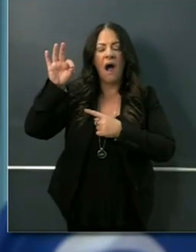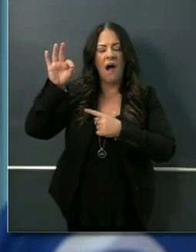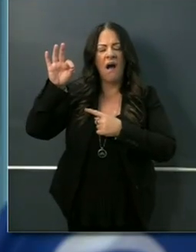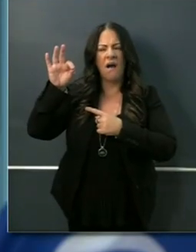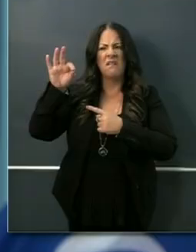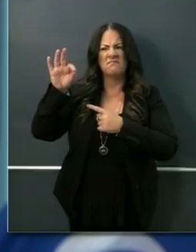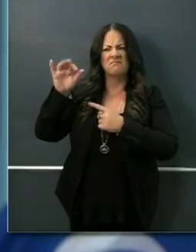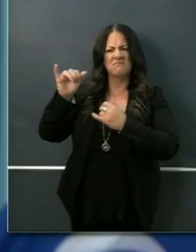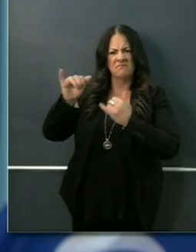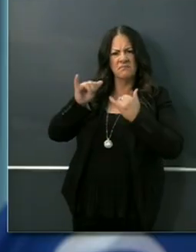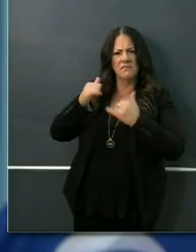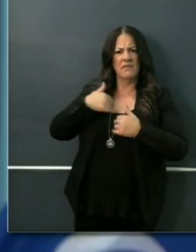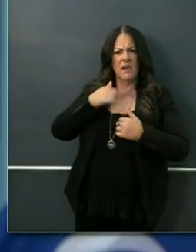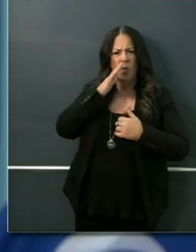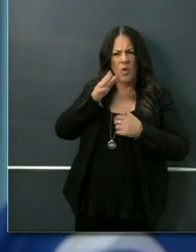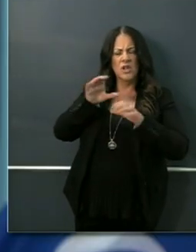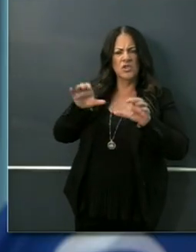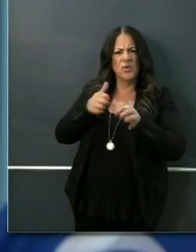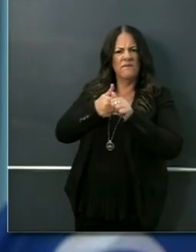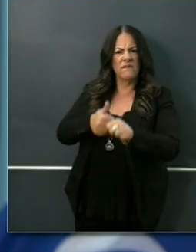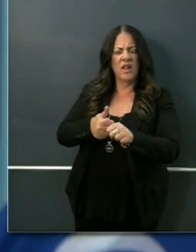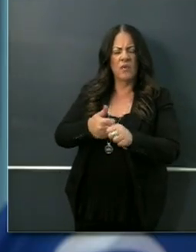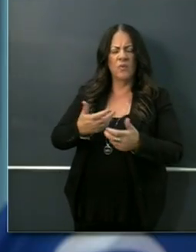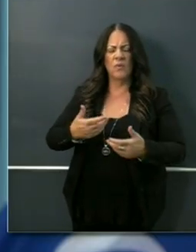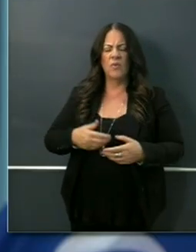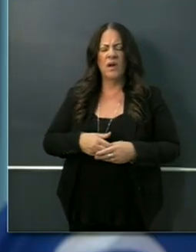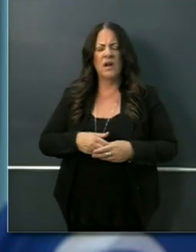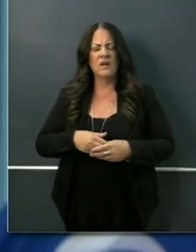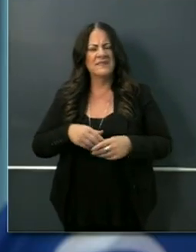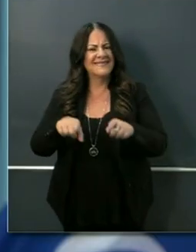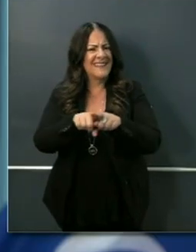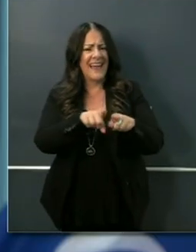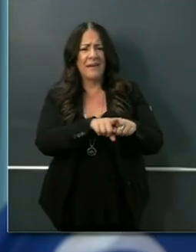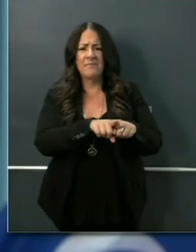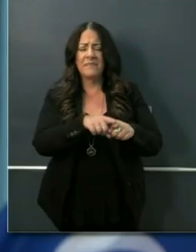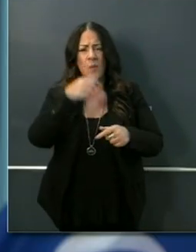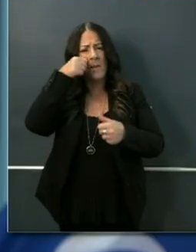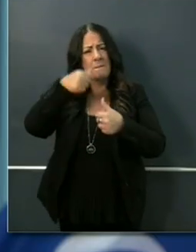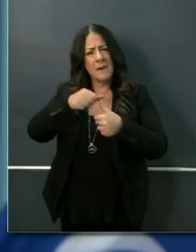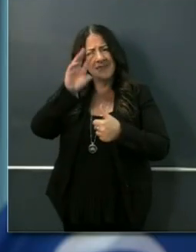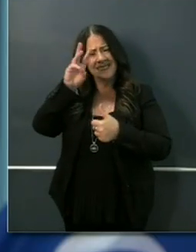WE WILL CONTINUE TO PRACTICE WHAT WE PREACH AND THAT IS